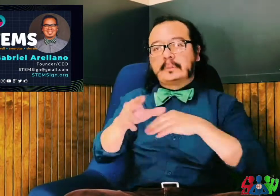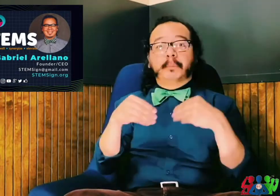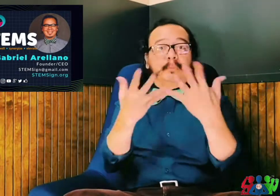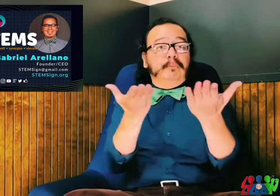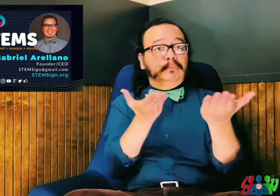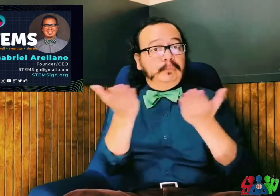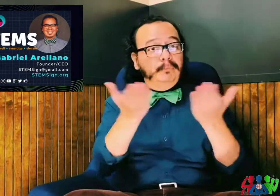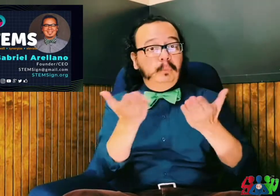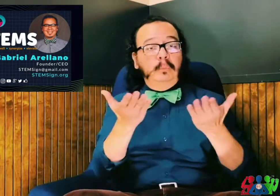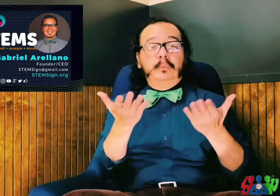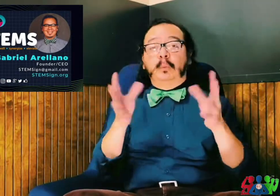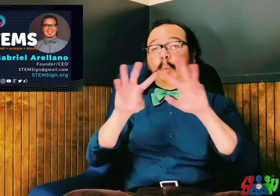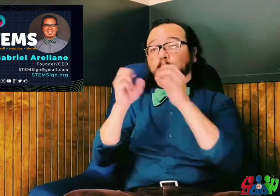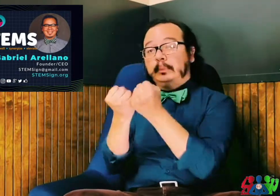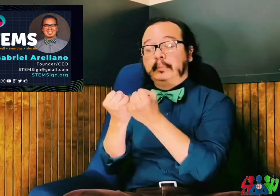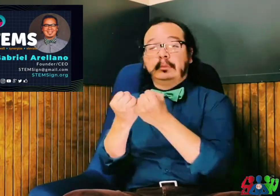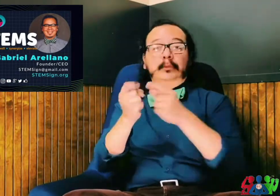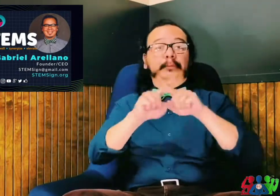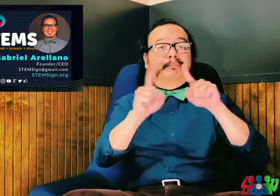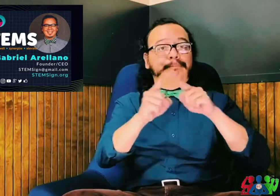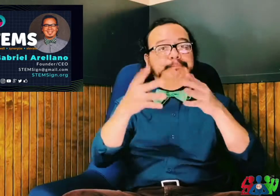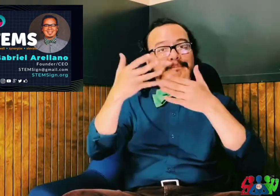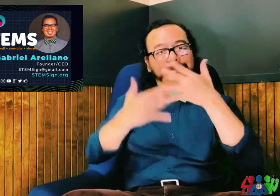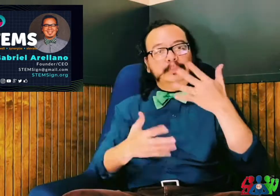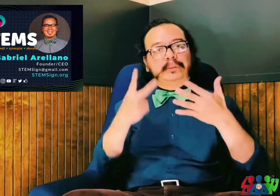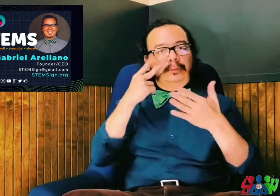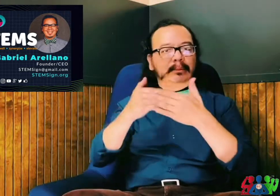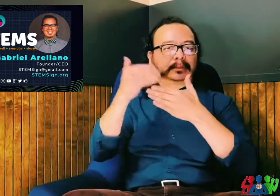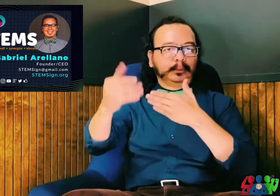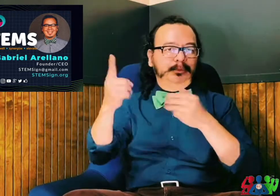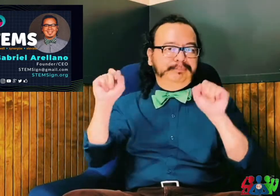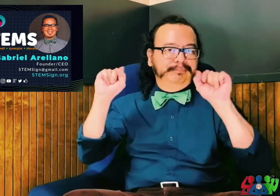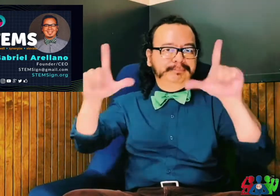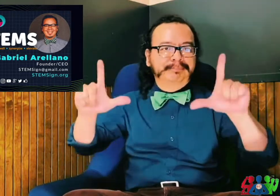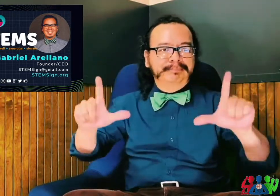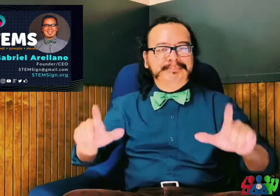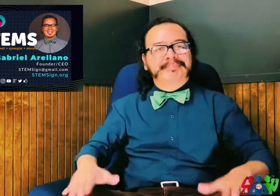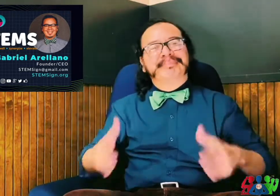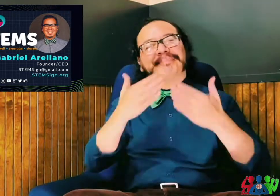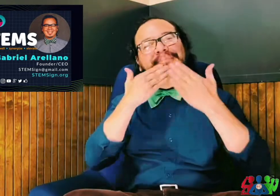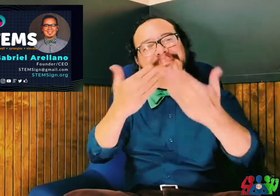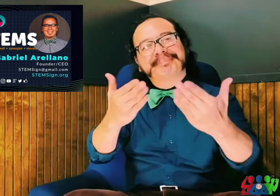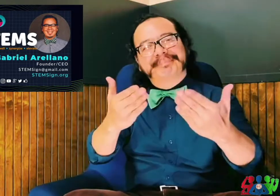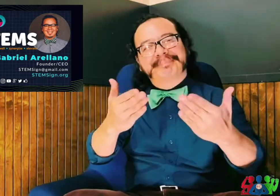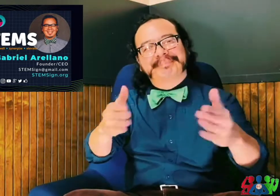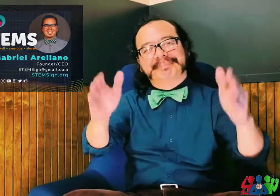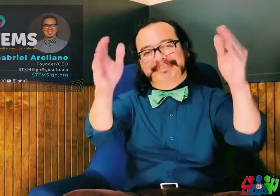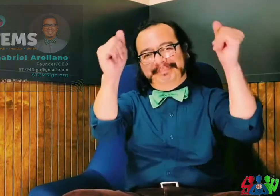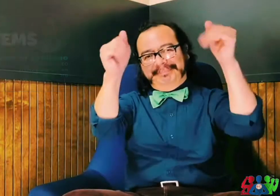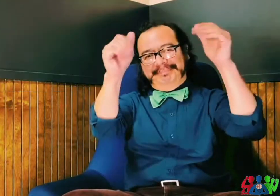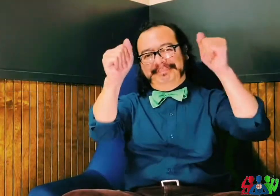The service, workshops, events and others are provided by us, STEMS, too. Our contact will be seen in next slide. THANK YOU! Ciao.